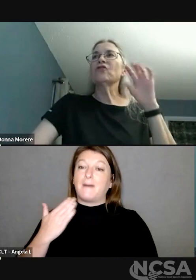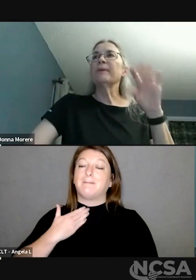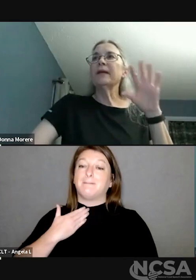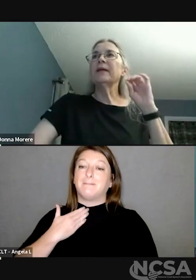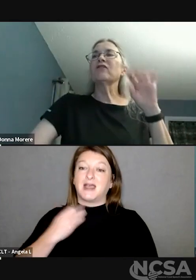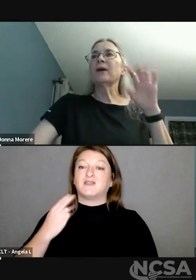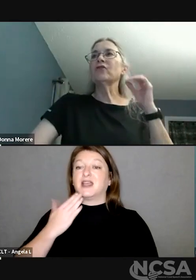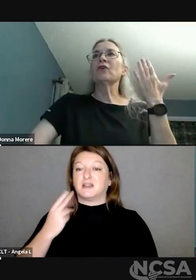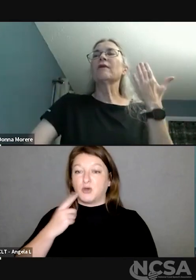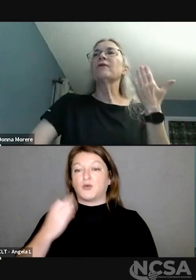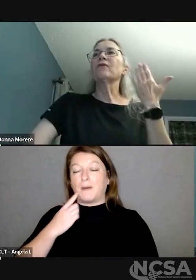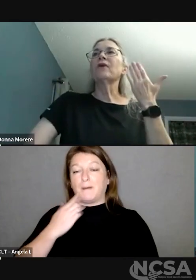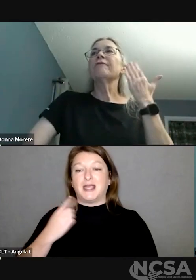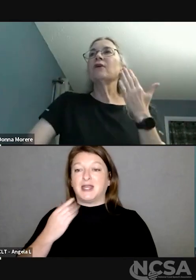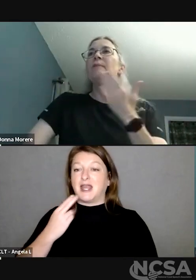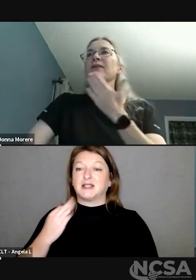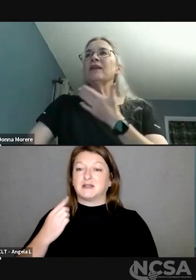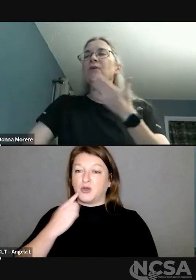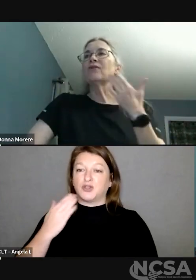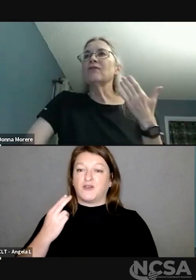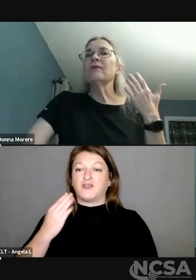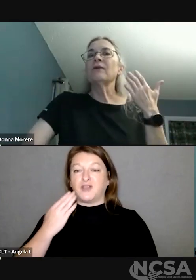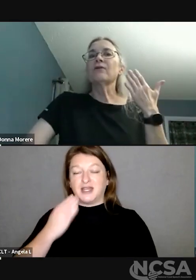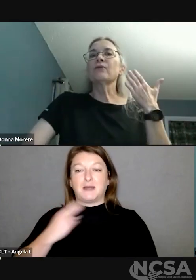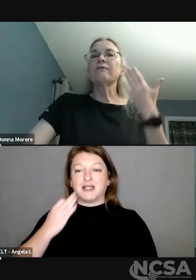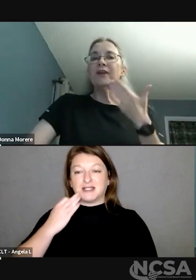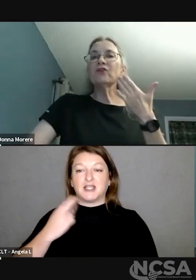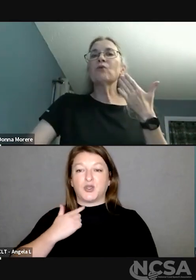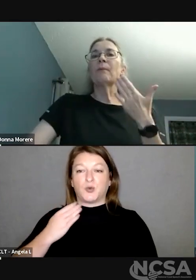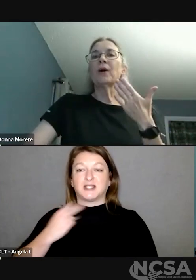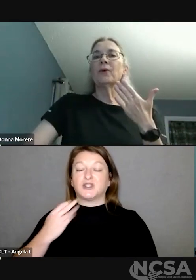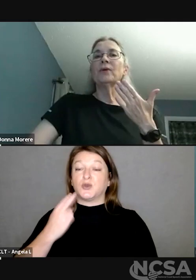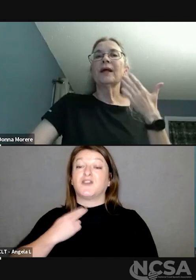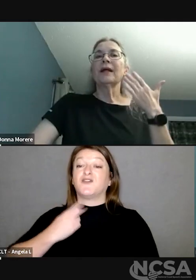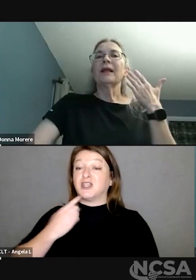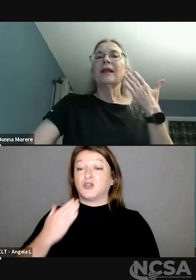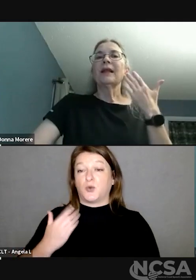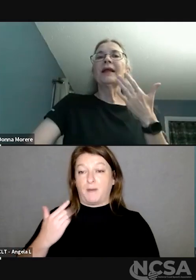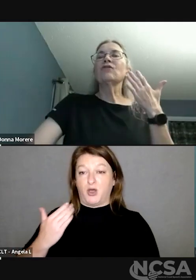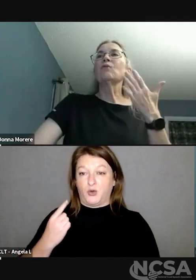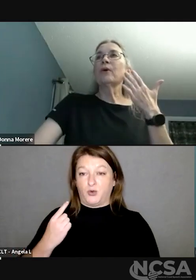repeated exposure of those dynamic sequences through the visual mode